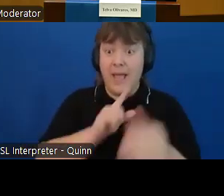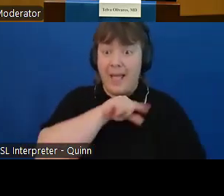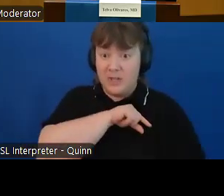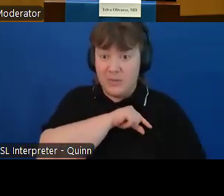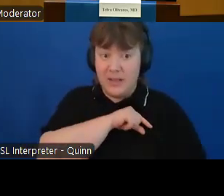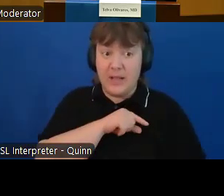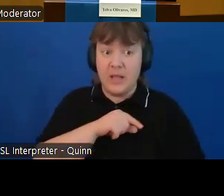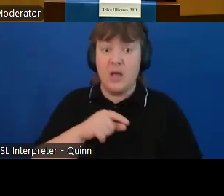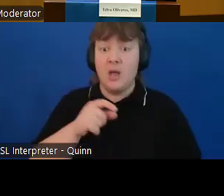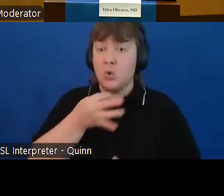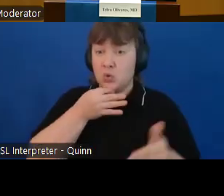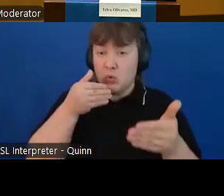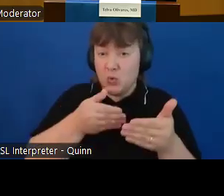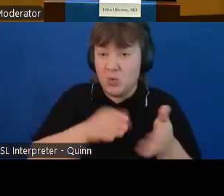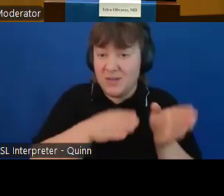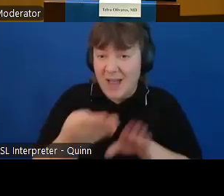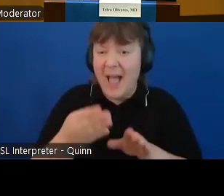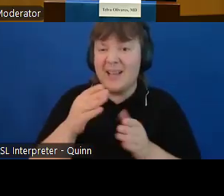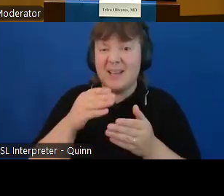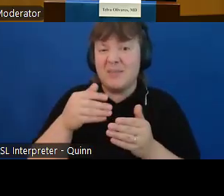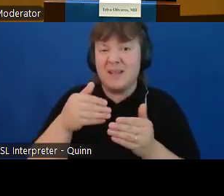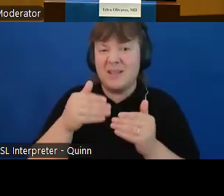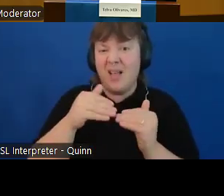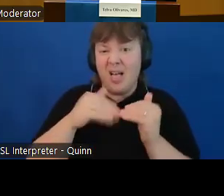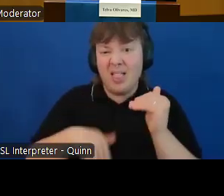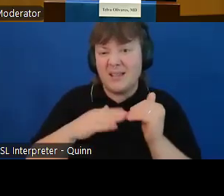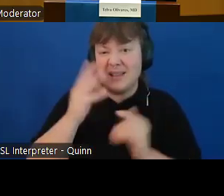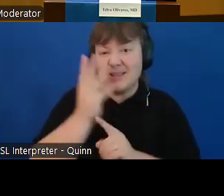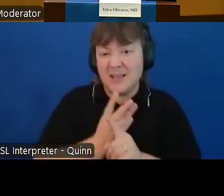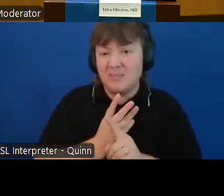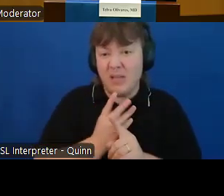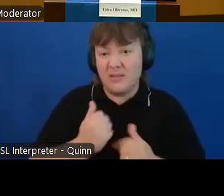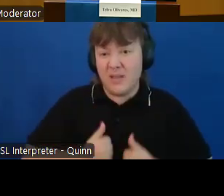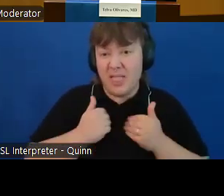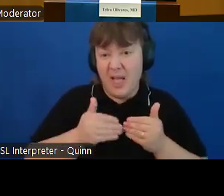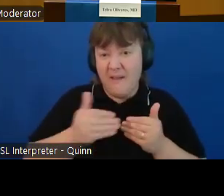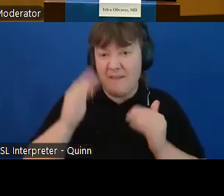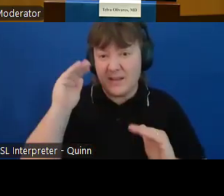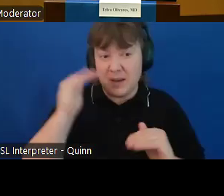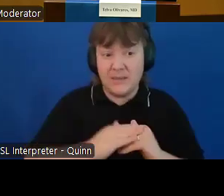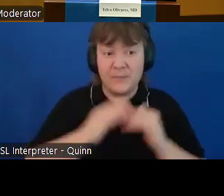terminal meaning less than six month prognosis. They have to have decision-m capacity. They have